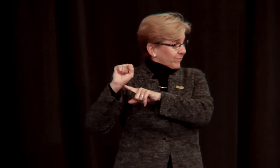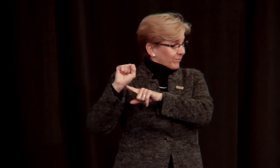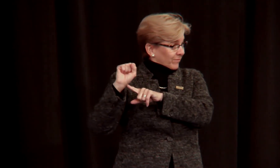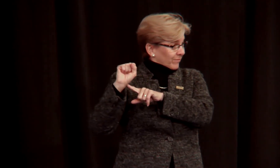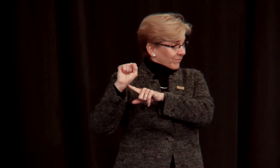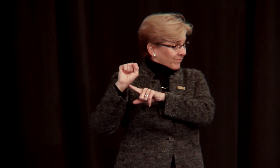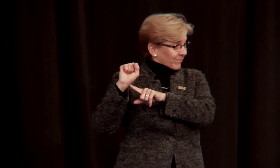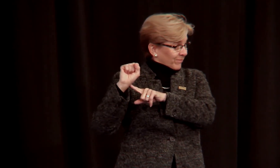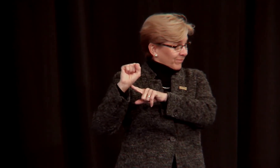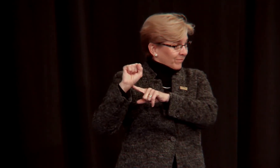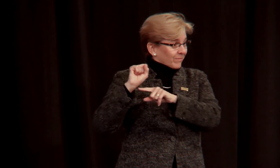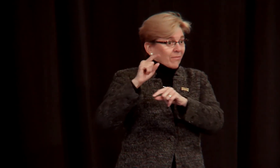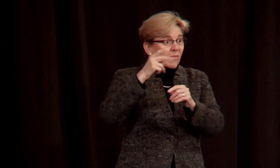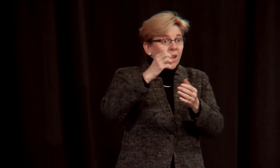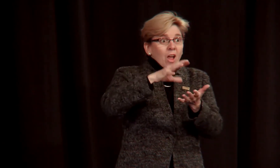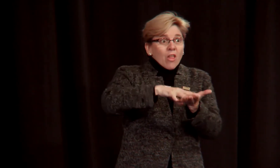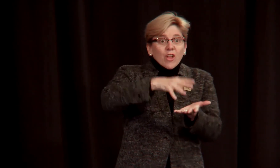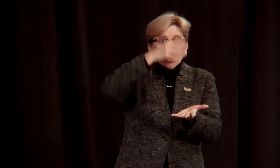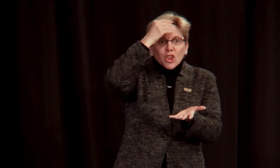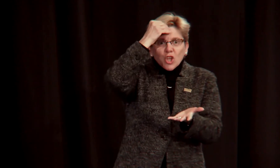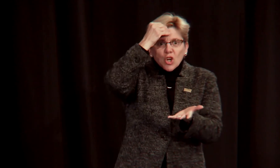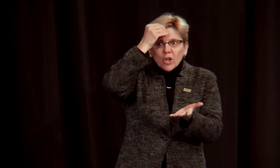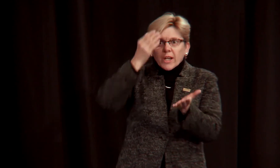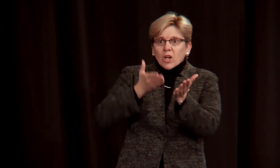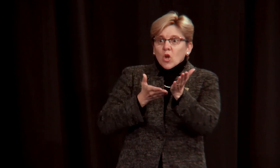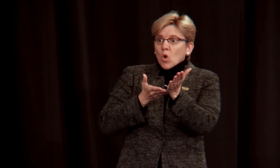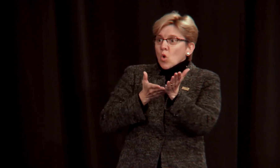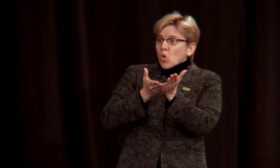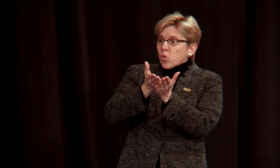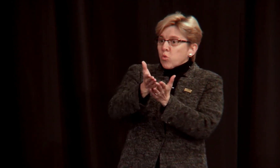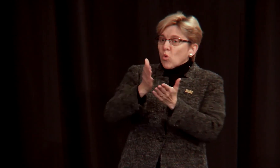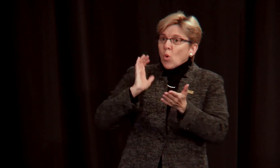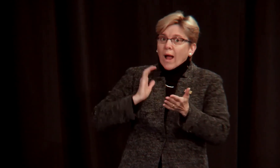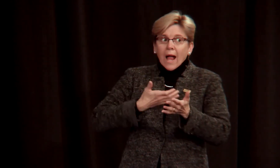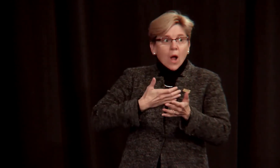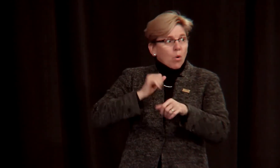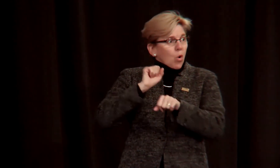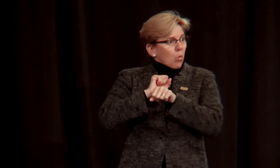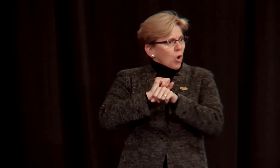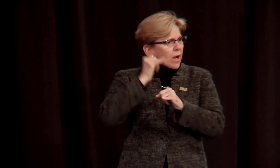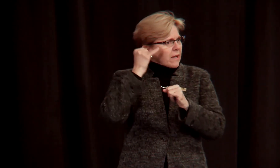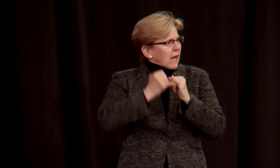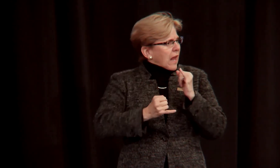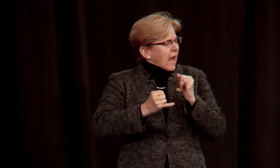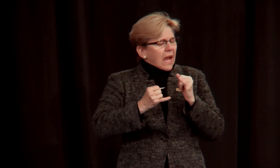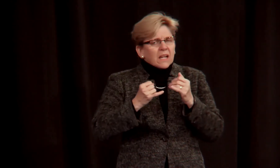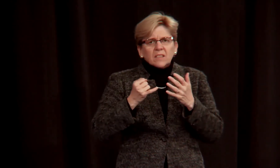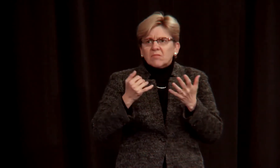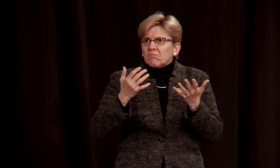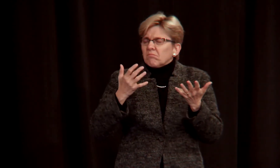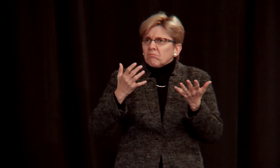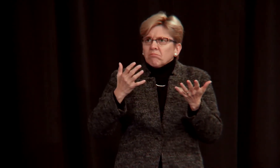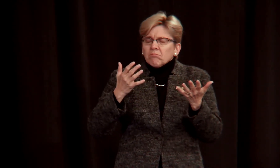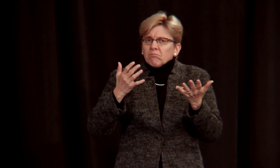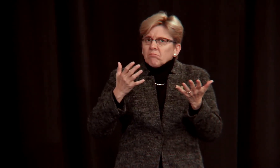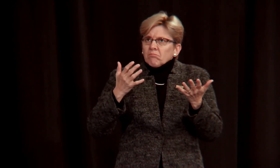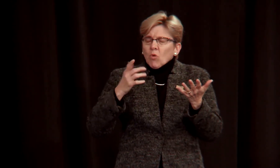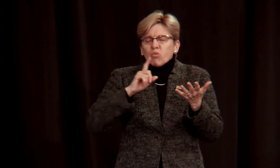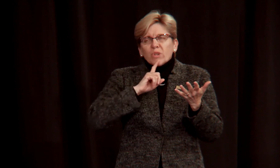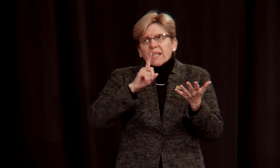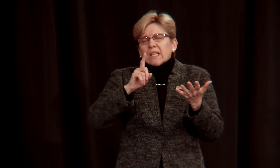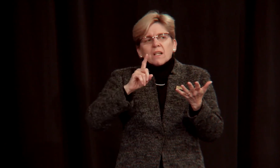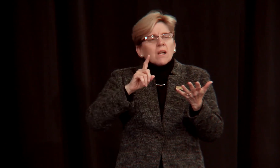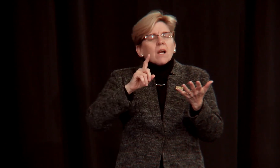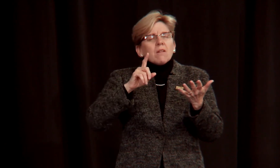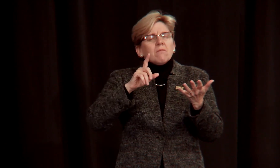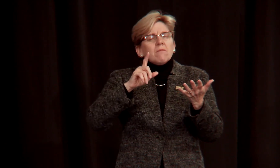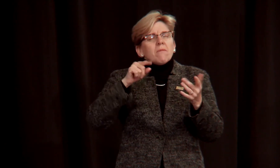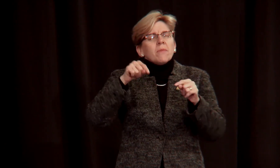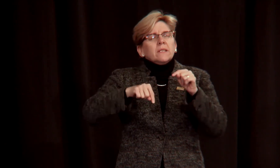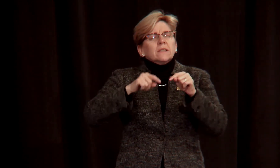emphasis on the word loss and we've been learning through our work in the last, oh I'd say,